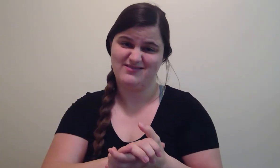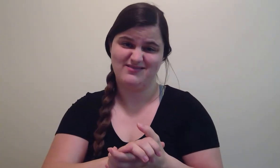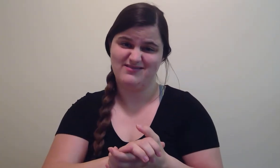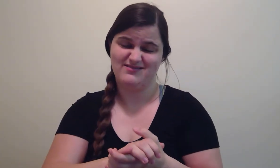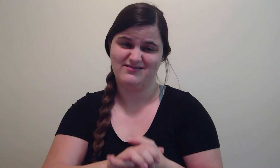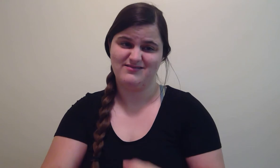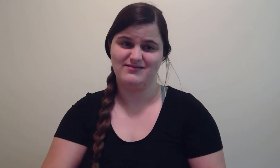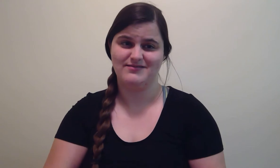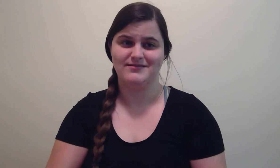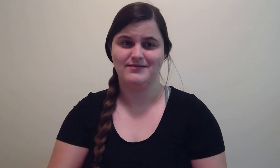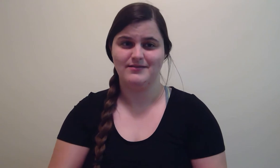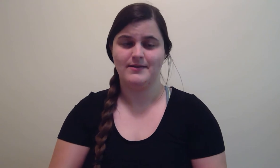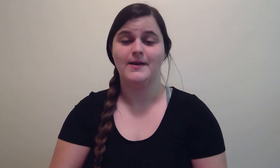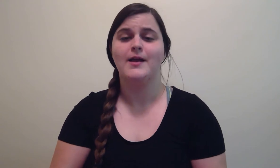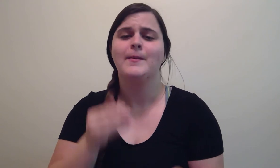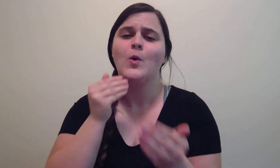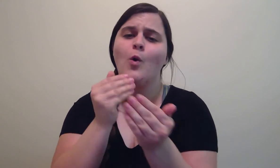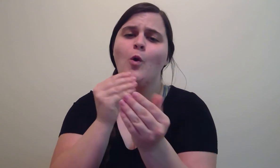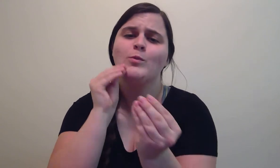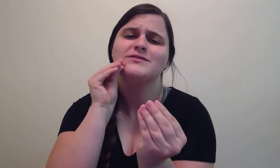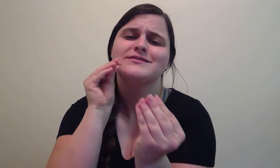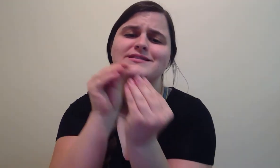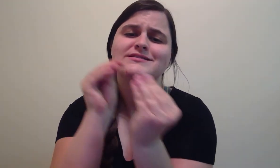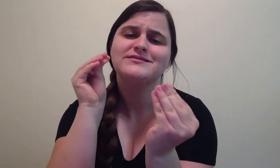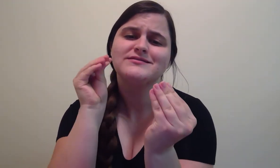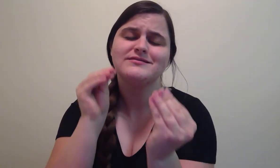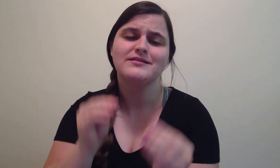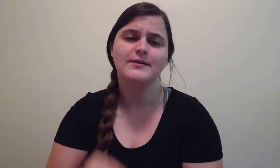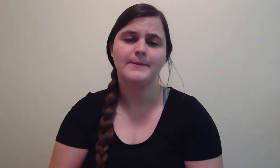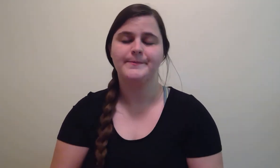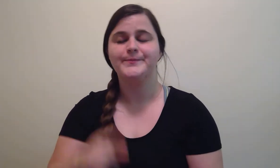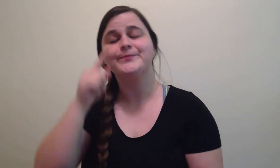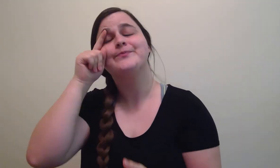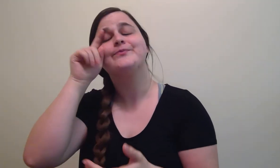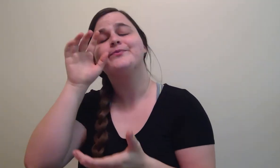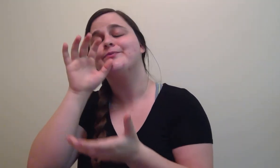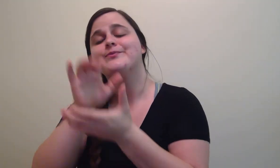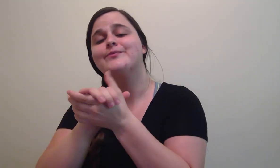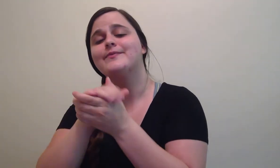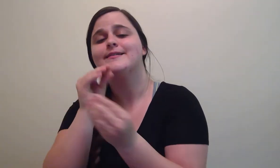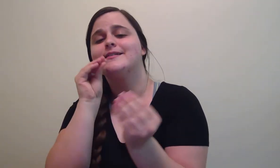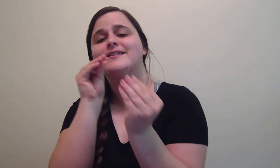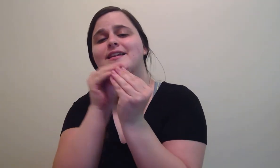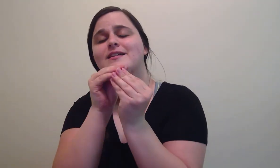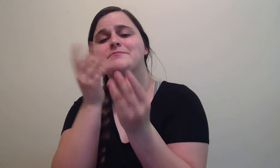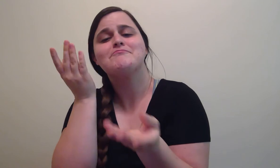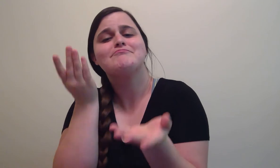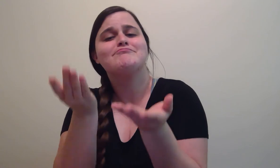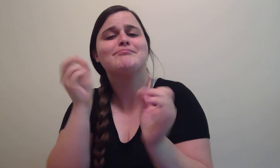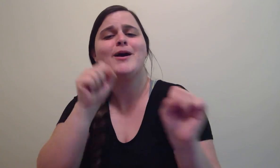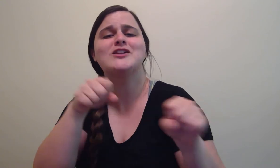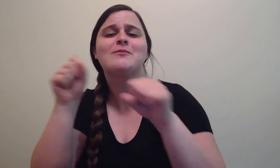and that he almost kissed me. I fell asleep that night thinking about the kiss that might have been.